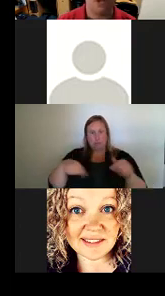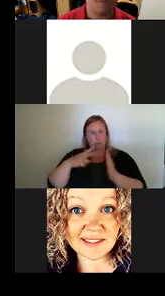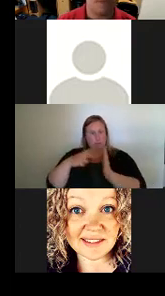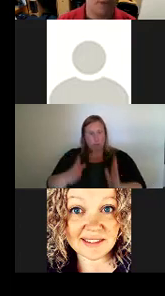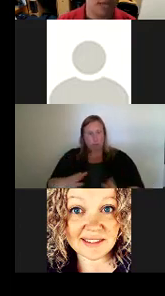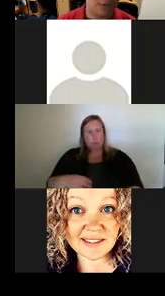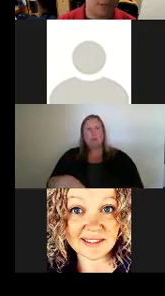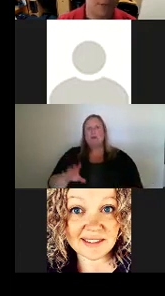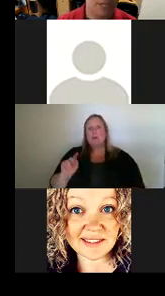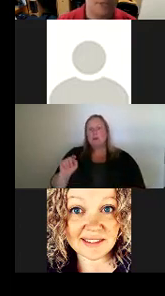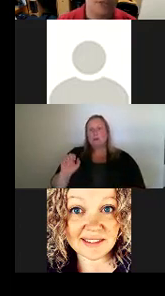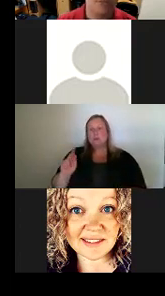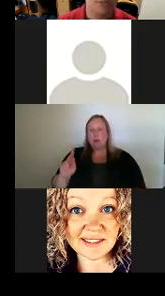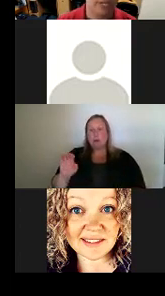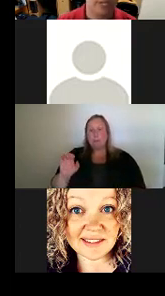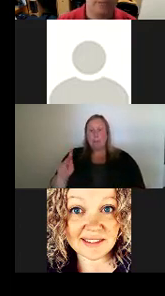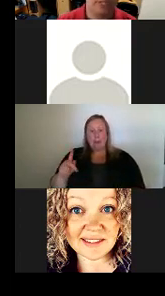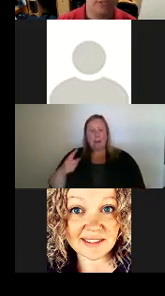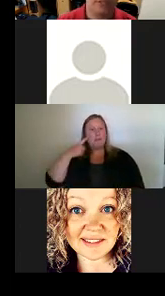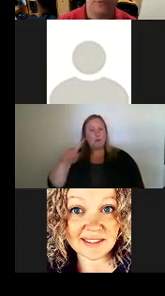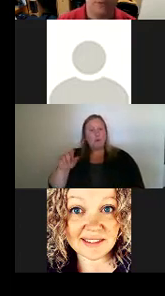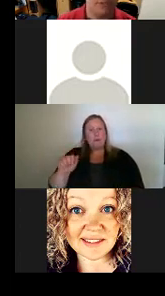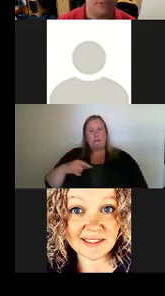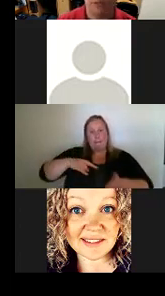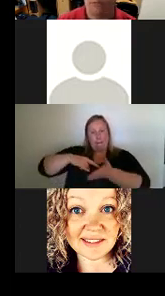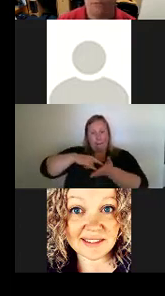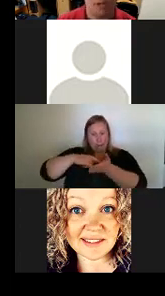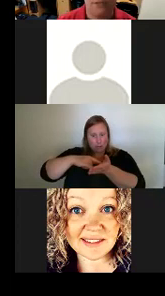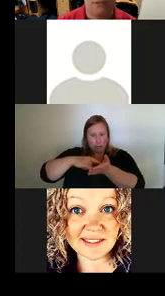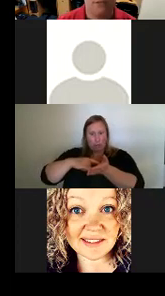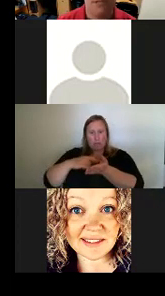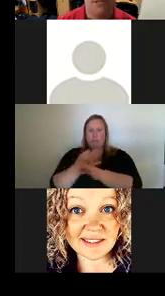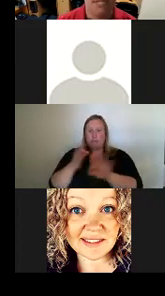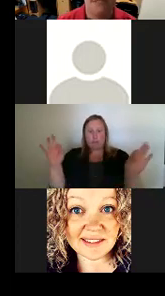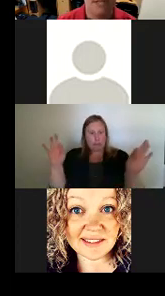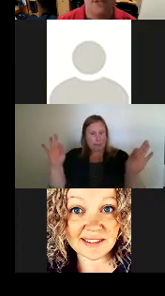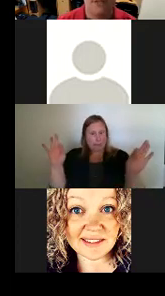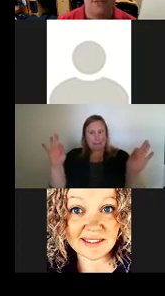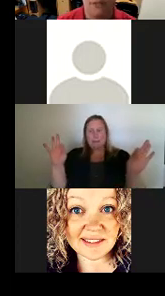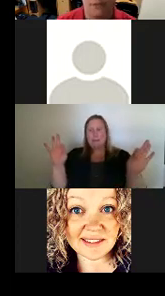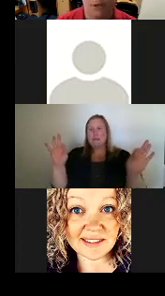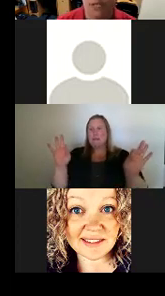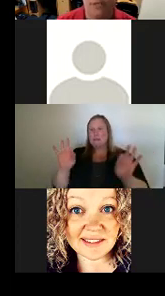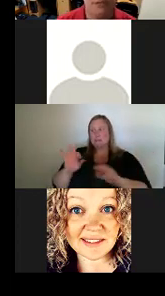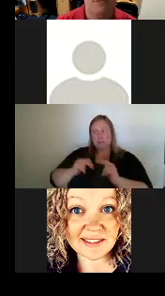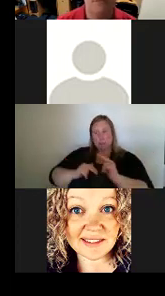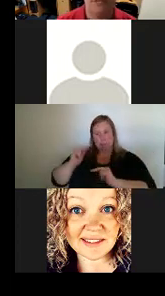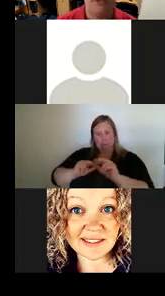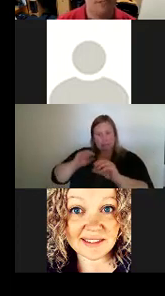TALKBACK FOR ANDROID IS BUILT IN AND FREE. NO ADDITIONAL COST OR NO ADDITIONAL THIRD PARTY.